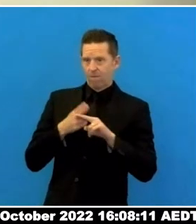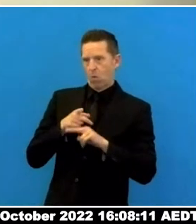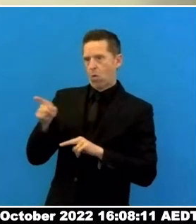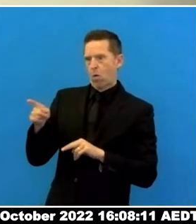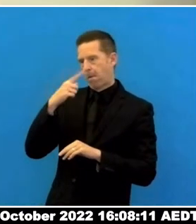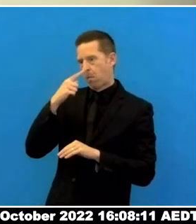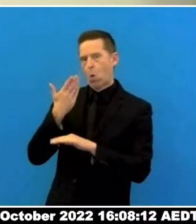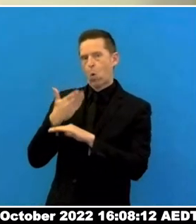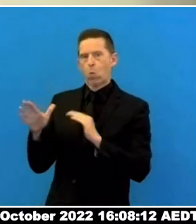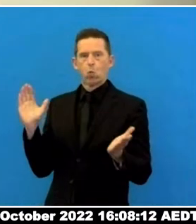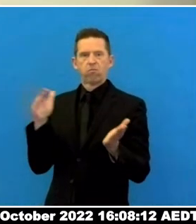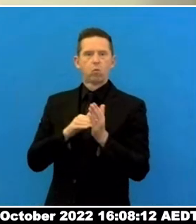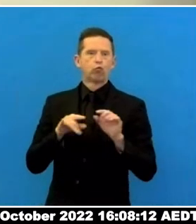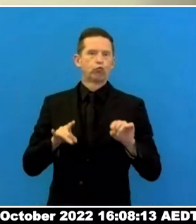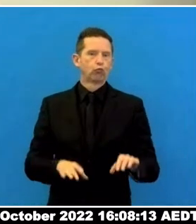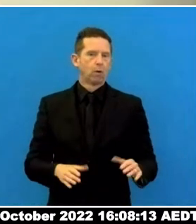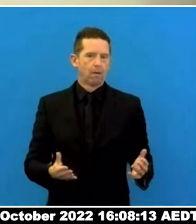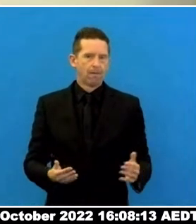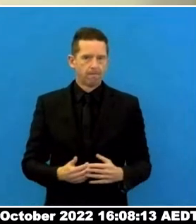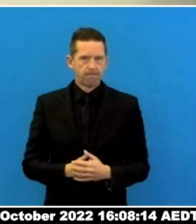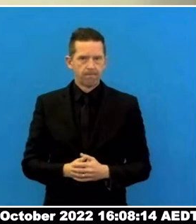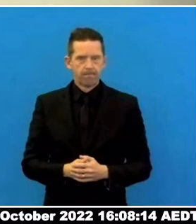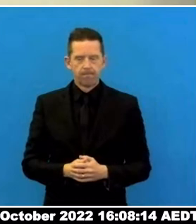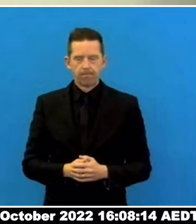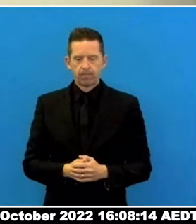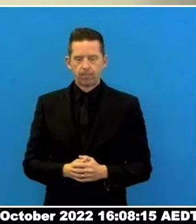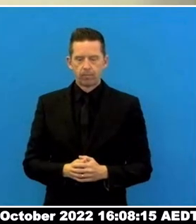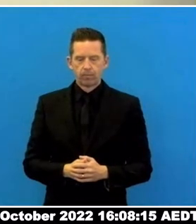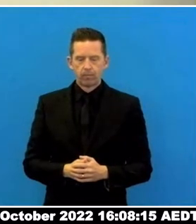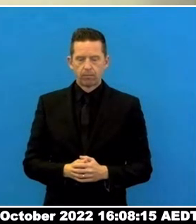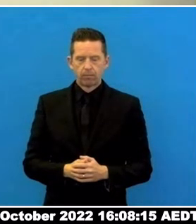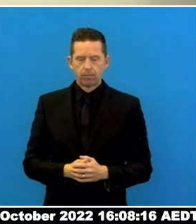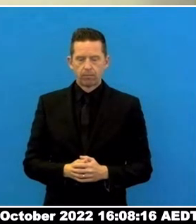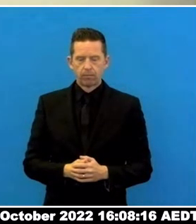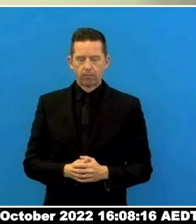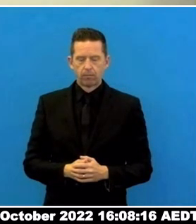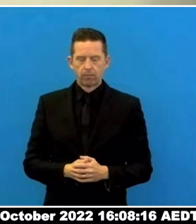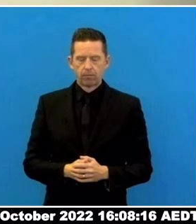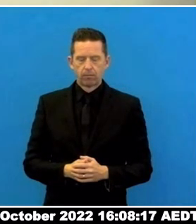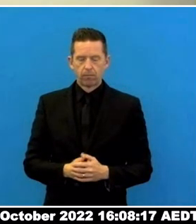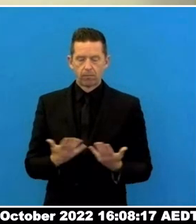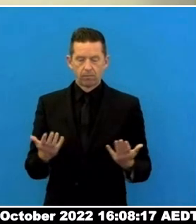And this is, you know, what has made many, many, many example,